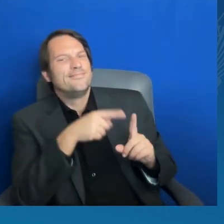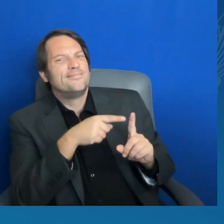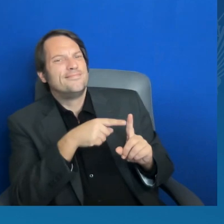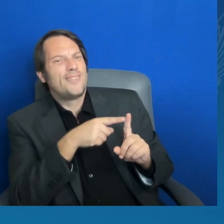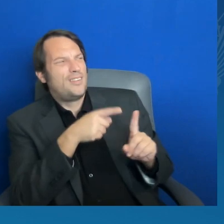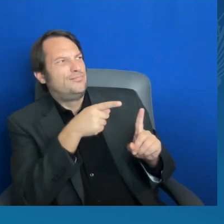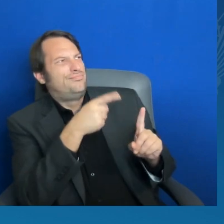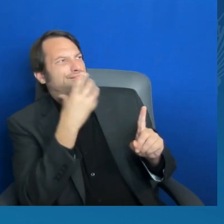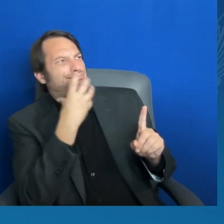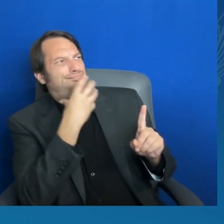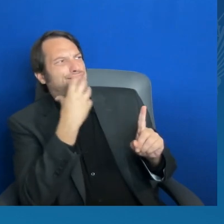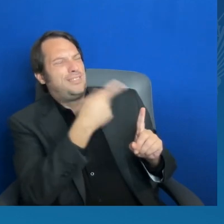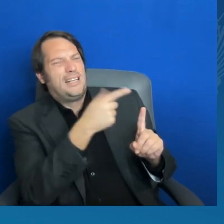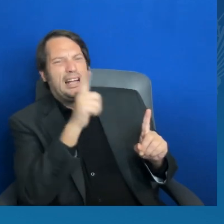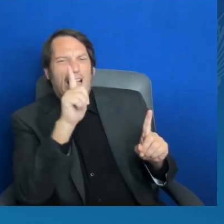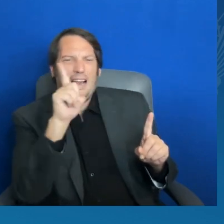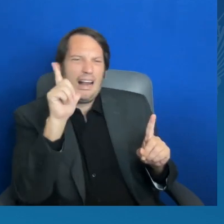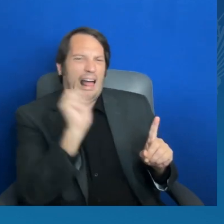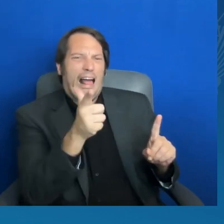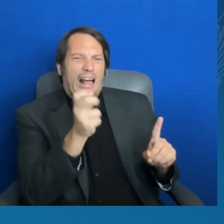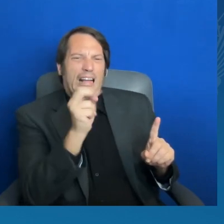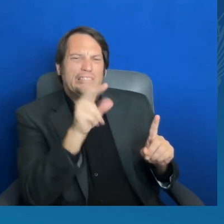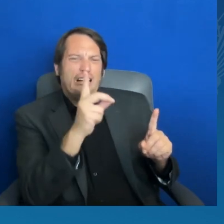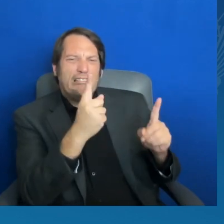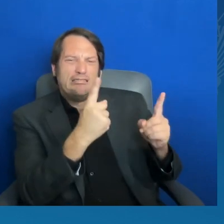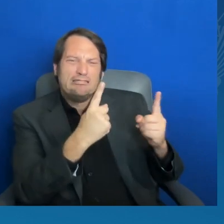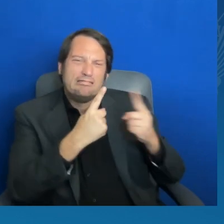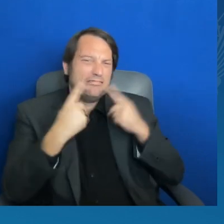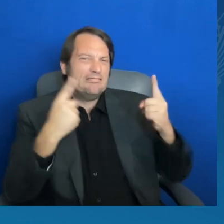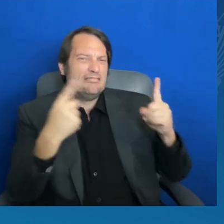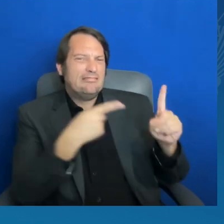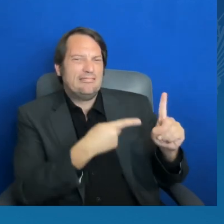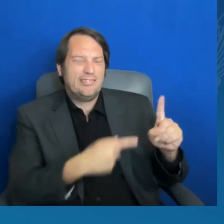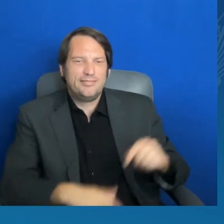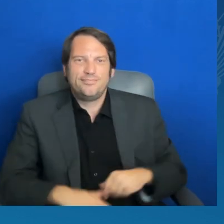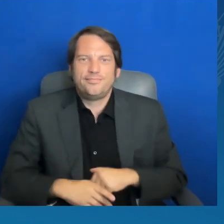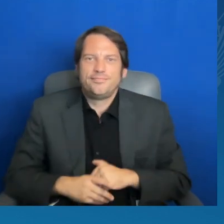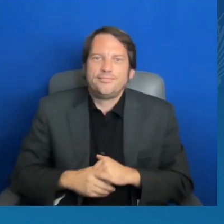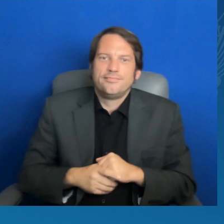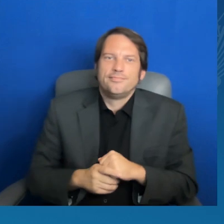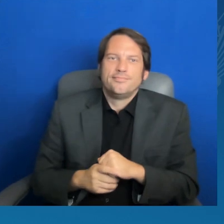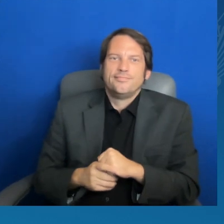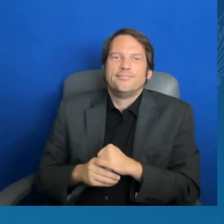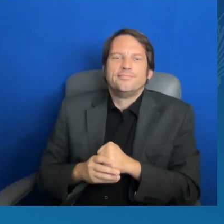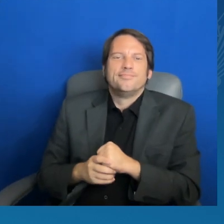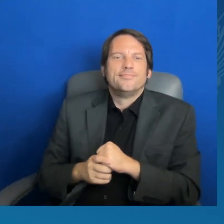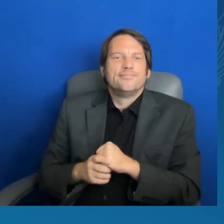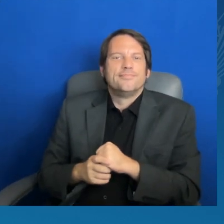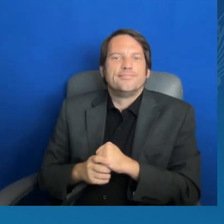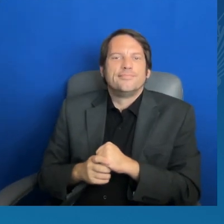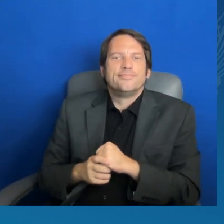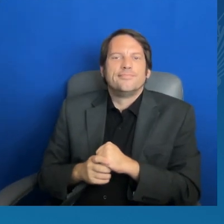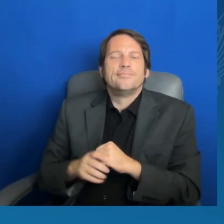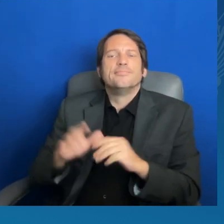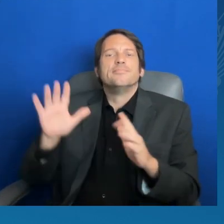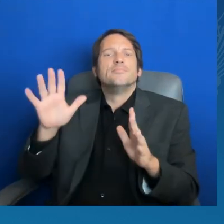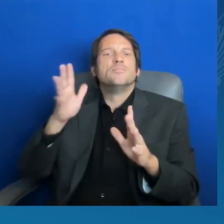again, we all know, and -- it is that there are some people who are just trying to sell a false choice,